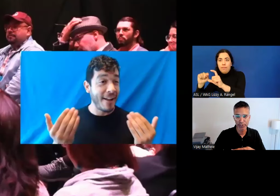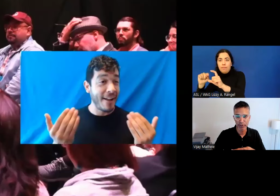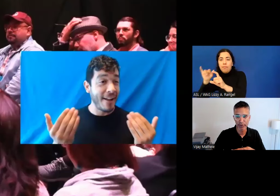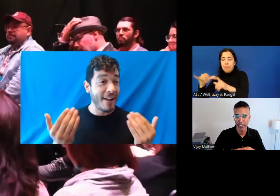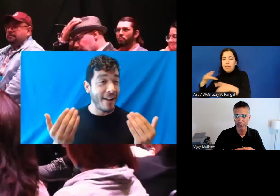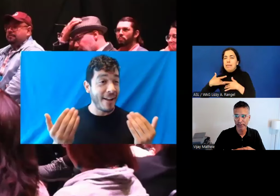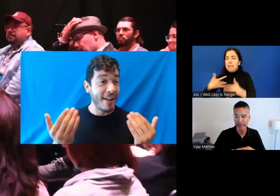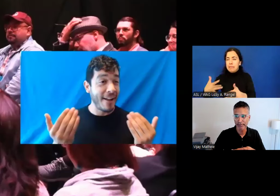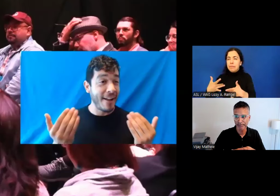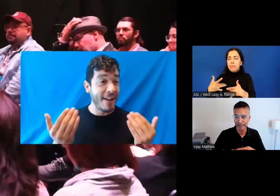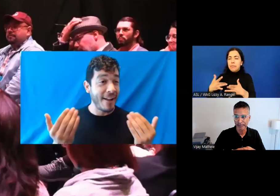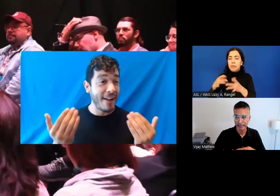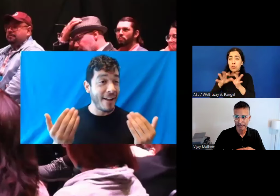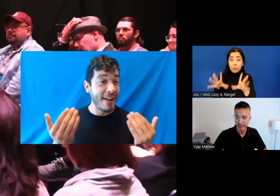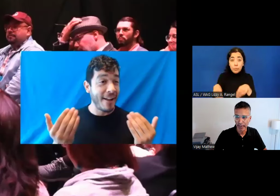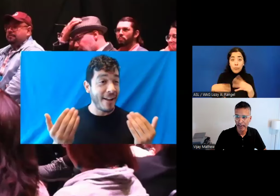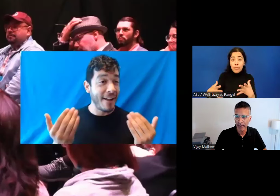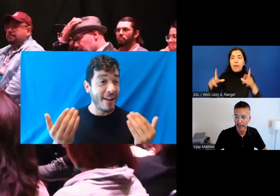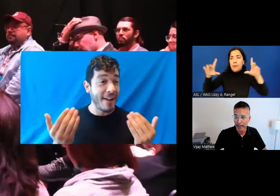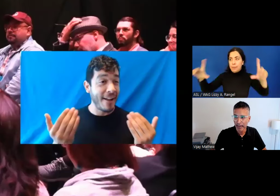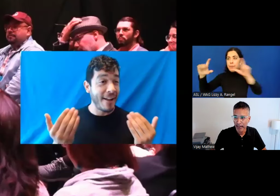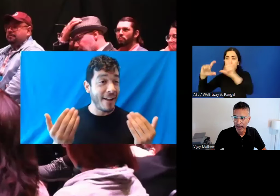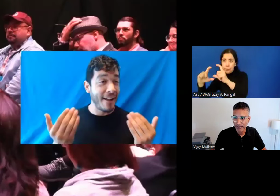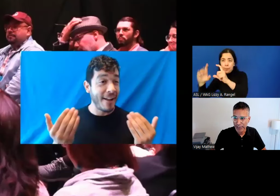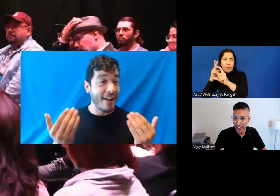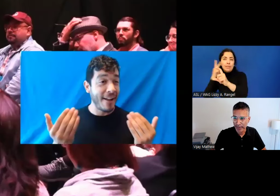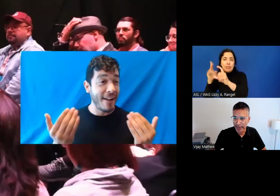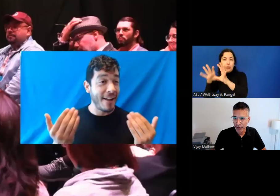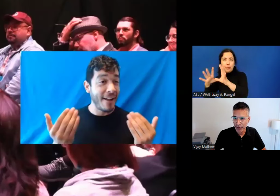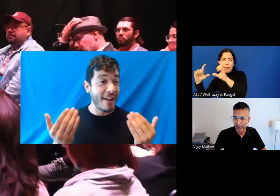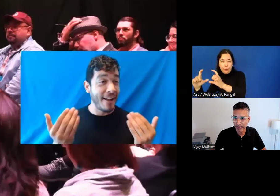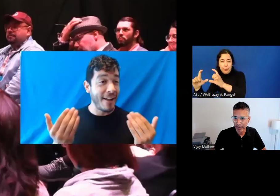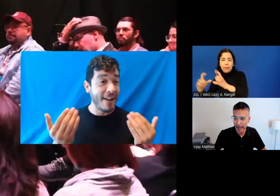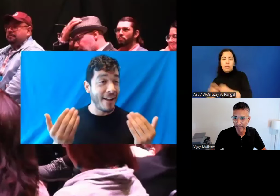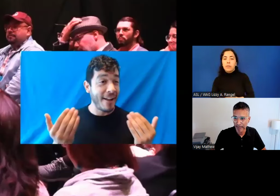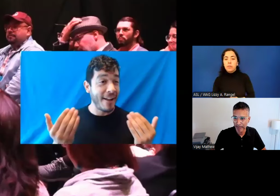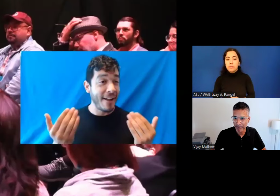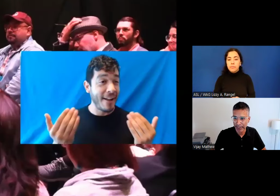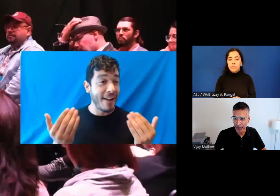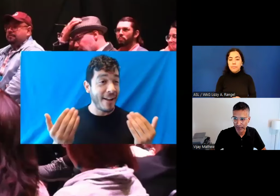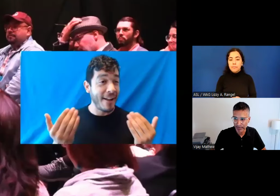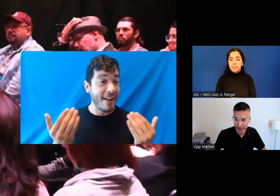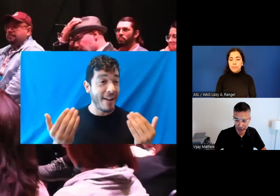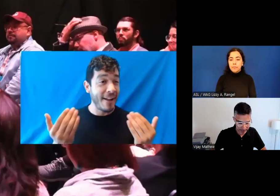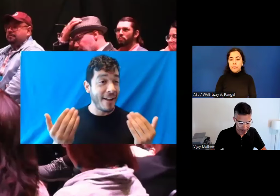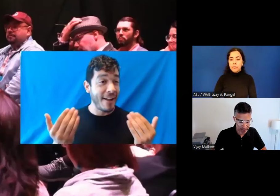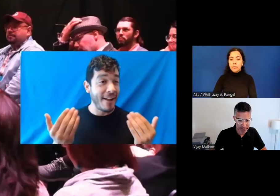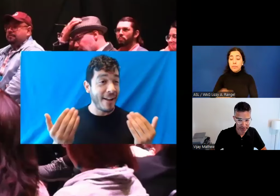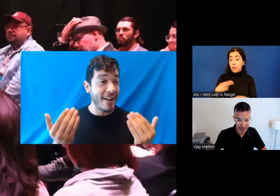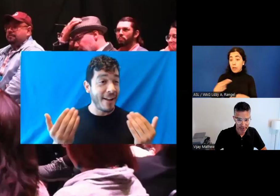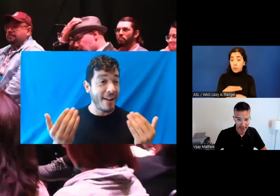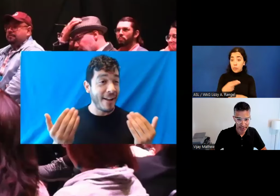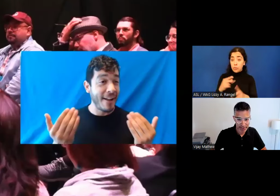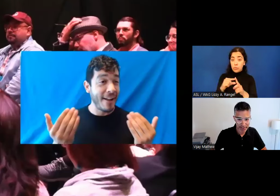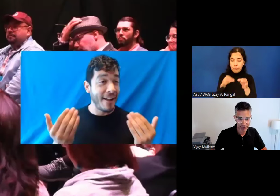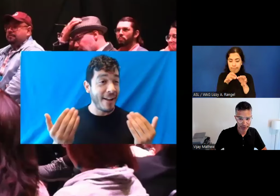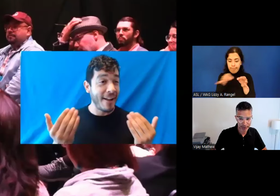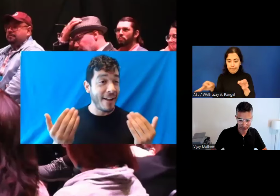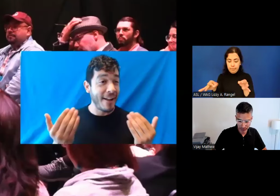interpretation. Anyone I'm sharing the term picture in picture, because that's a difficult